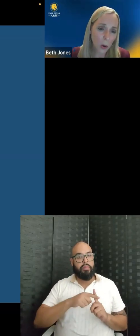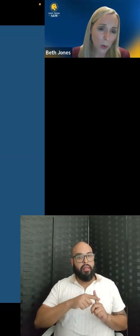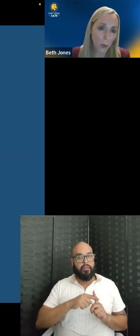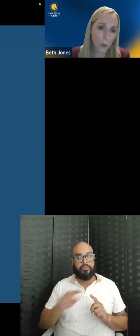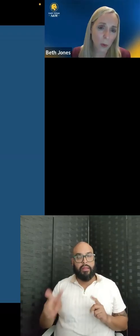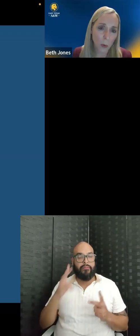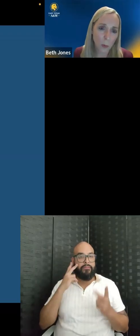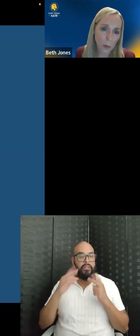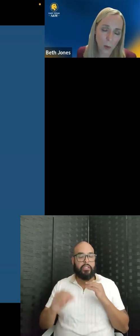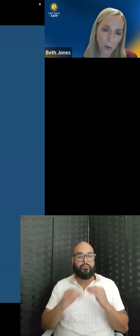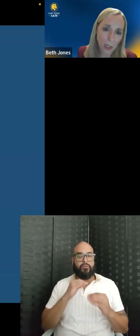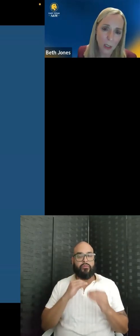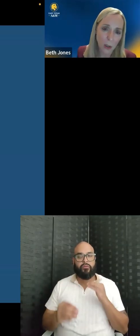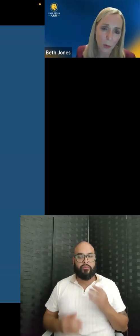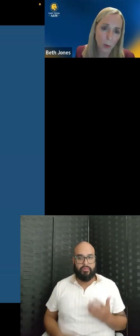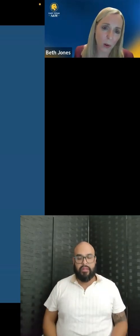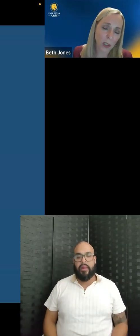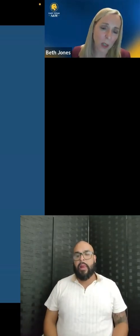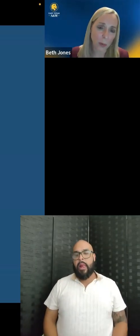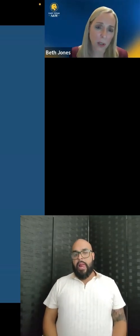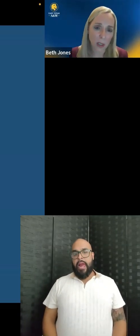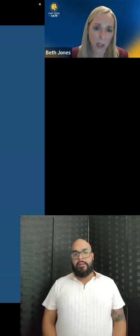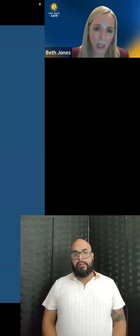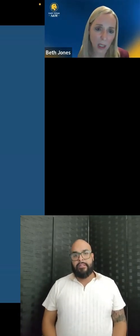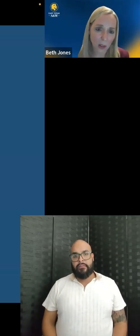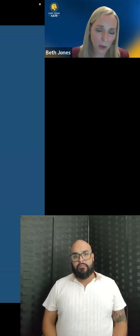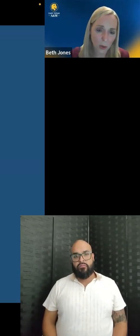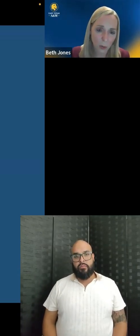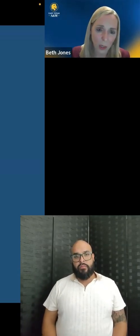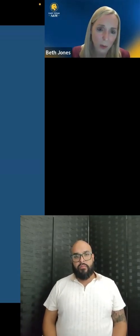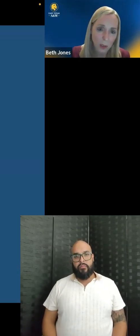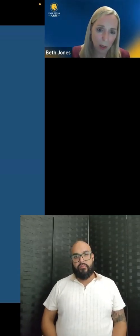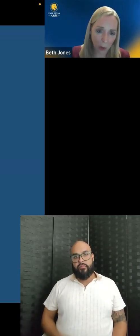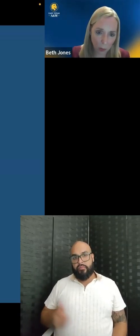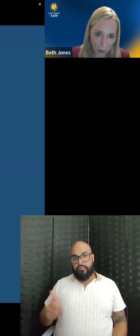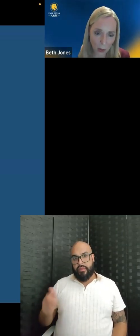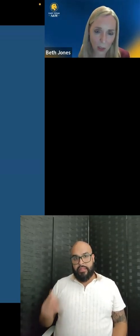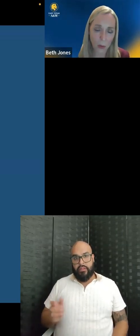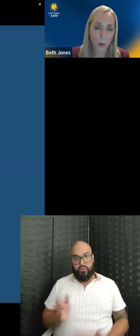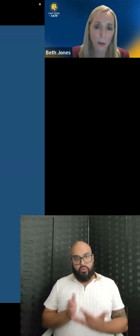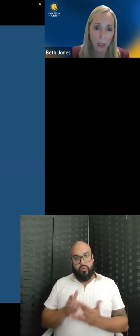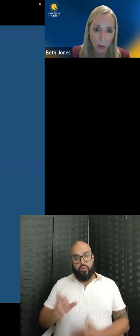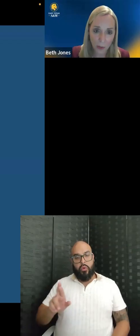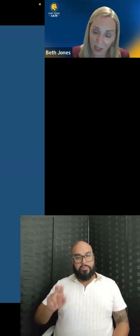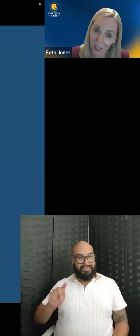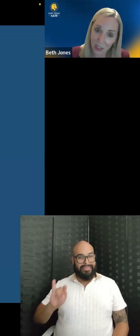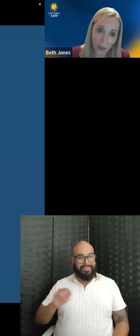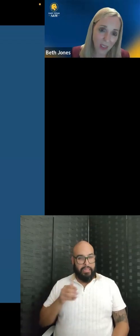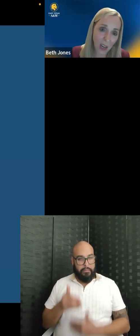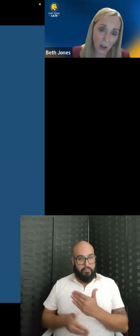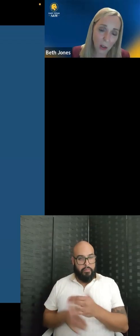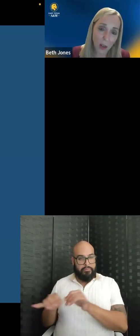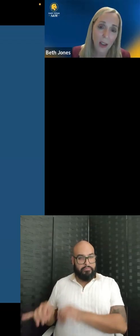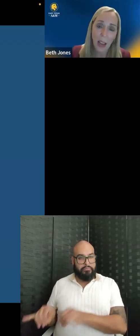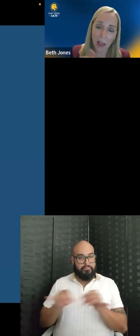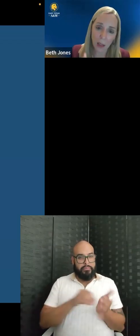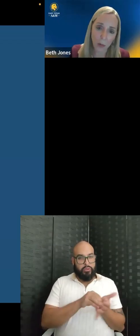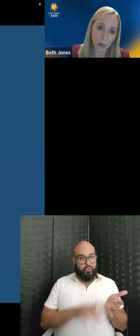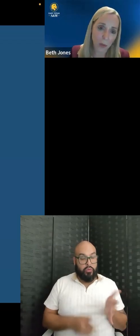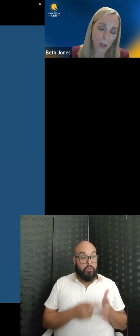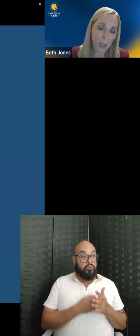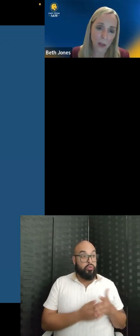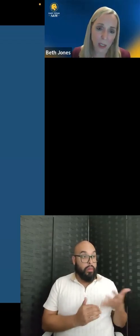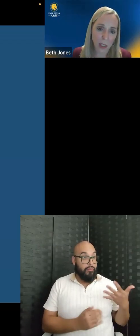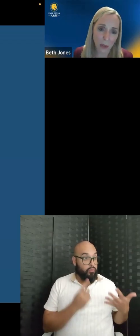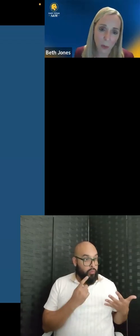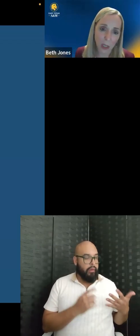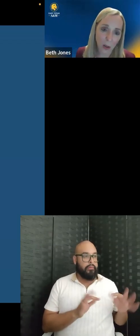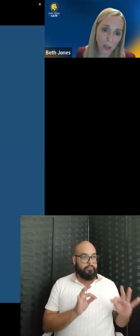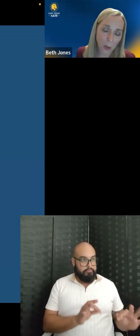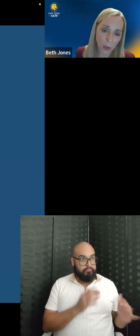So, you know, they need to go through the RTI process like any other student where they would, you know, start at tier one, make sure everything is good there, and then move through the tiers as everyone else.